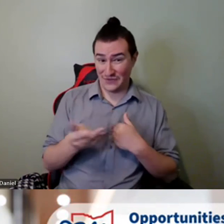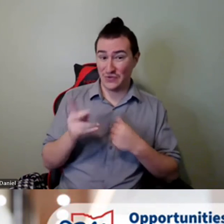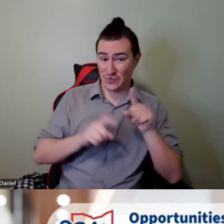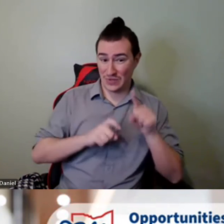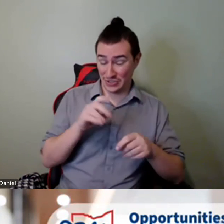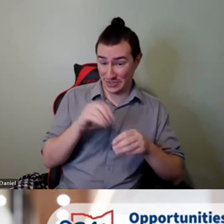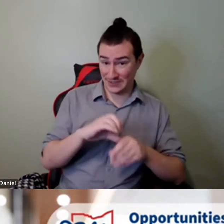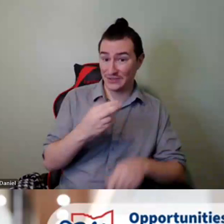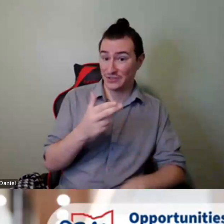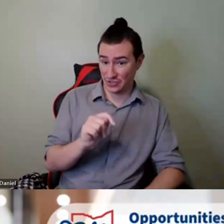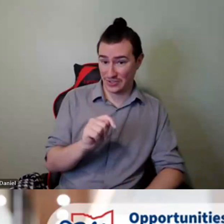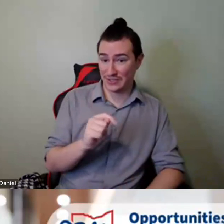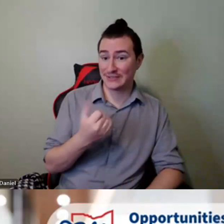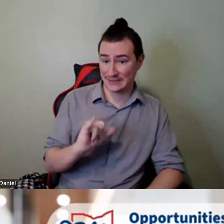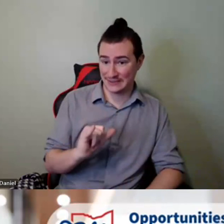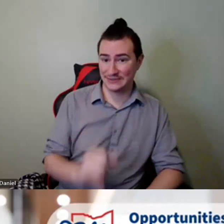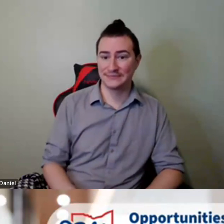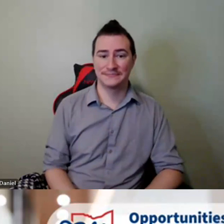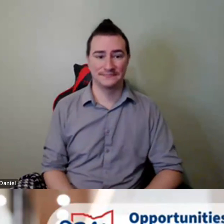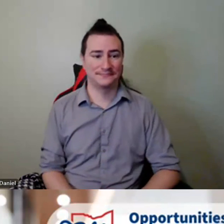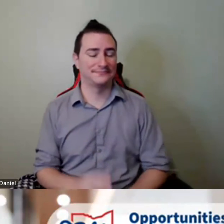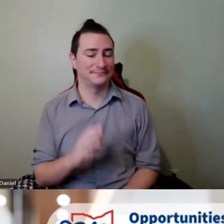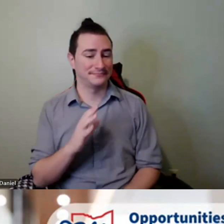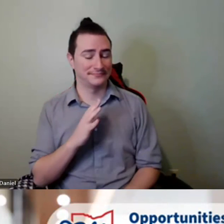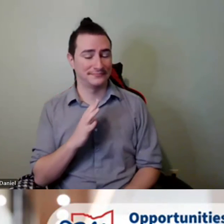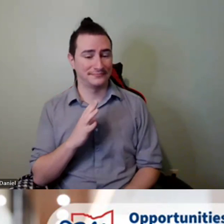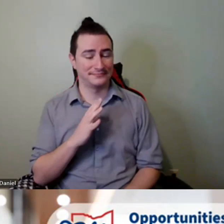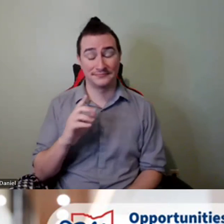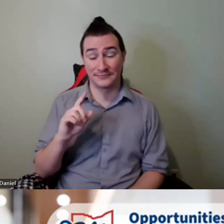Julia: The first one is, “How relevant is it to review employees prior